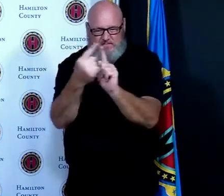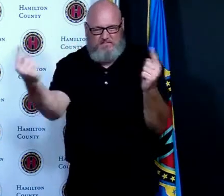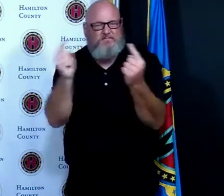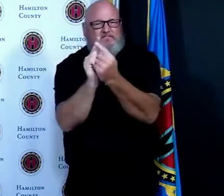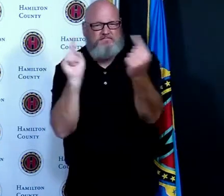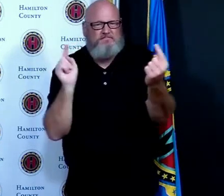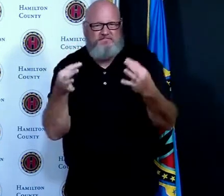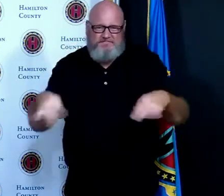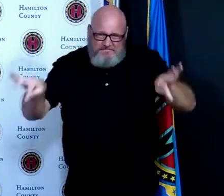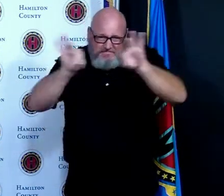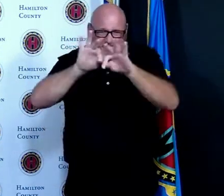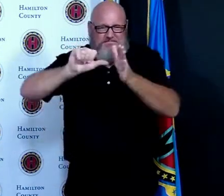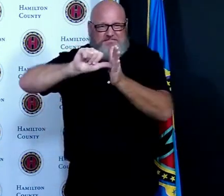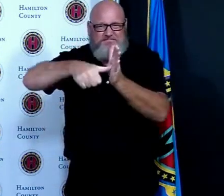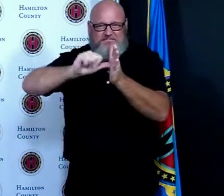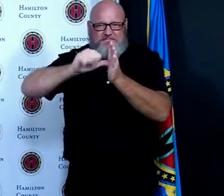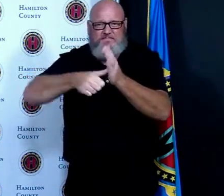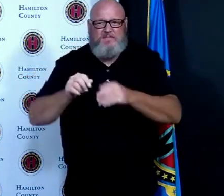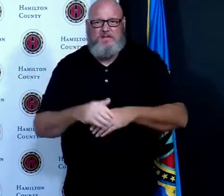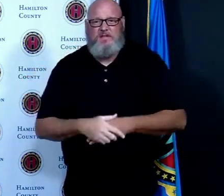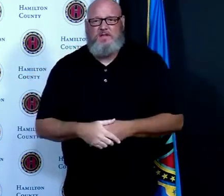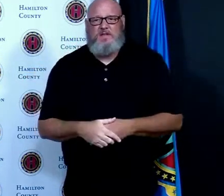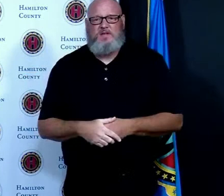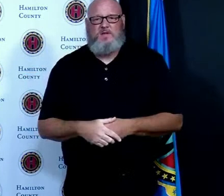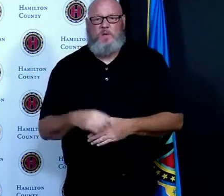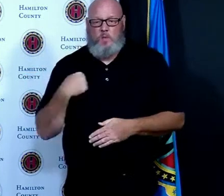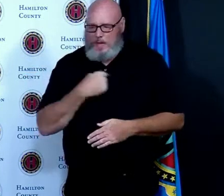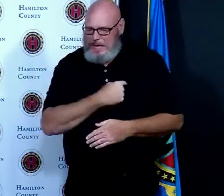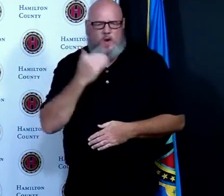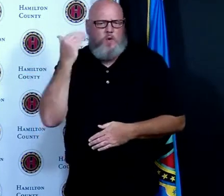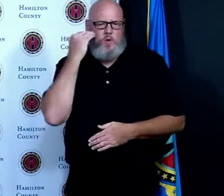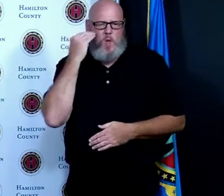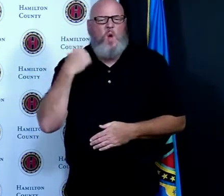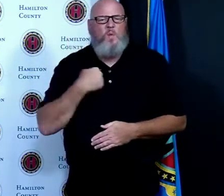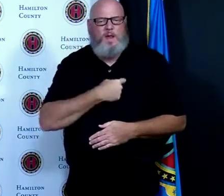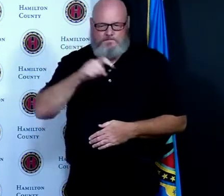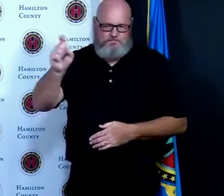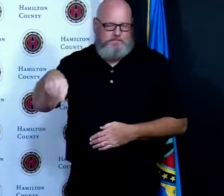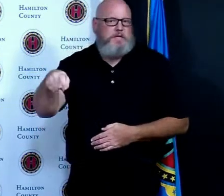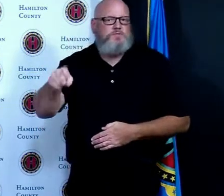we know what to do we just need to all commit to doing it so today we've got Greg Kesterman here